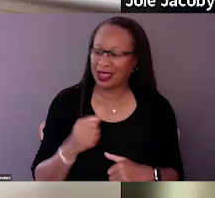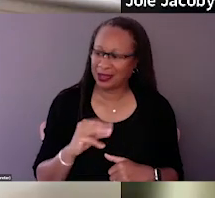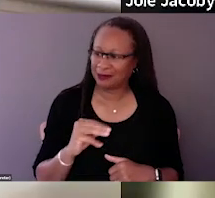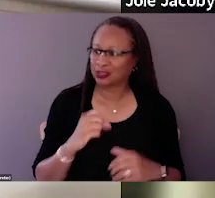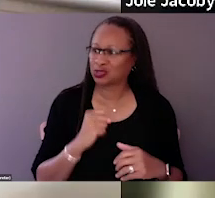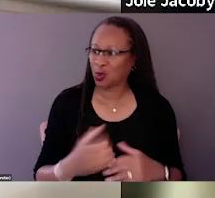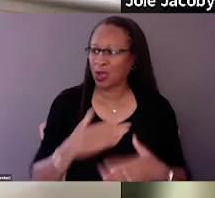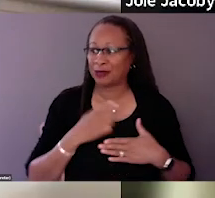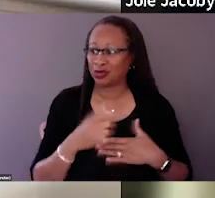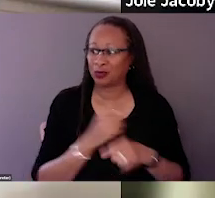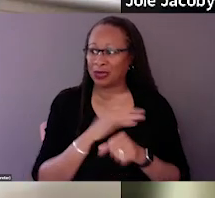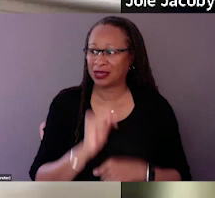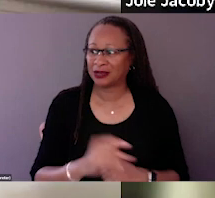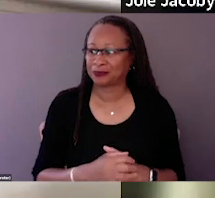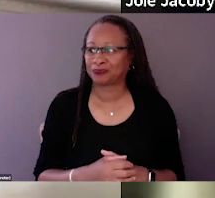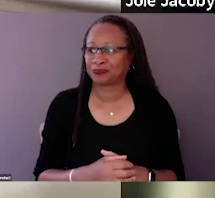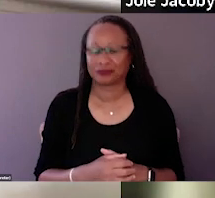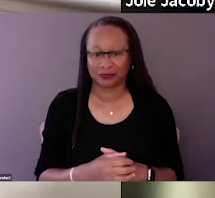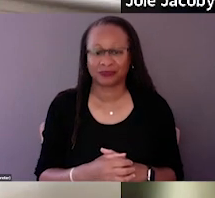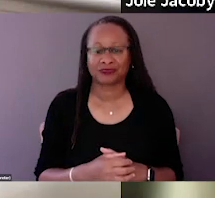You brought Black Twitter to life.